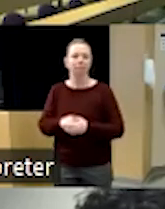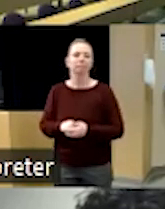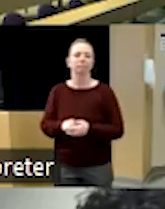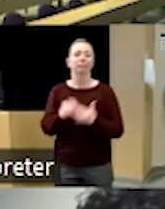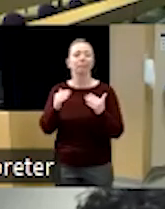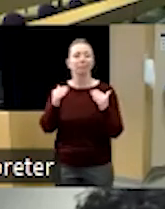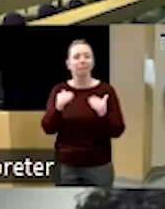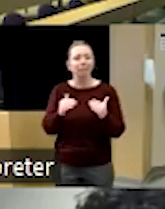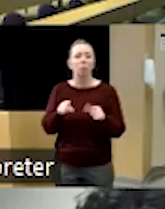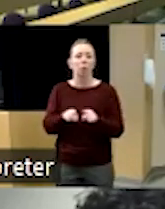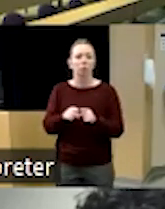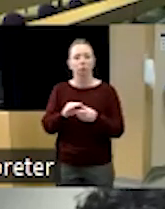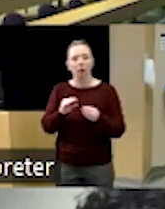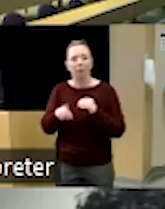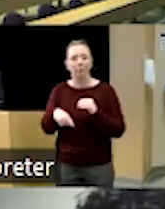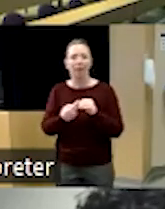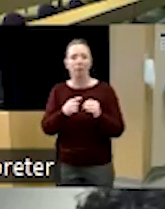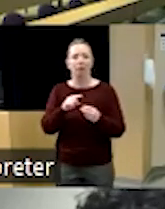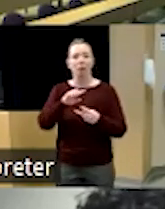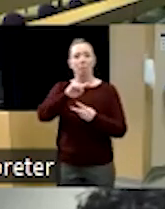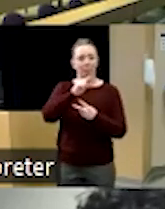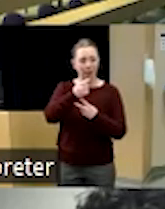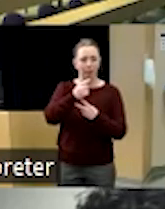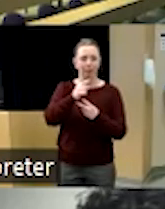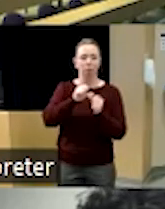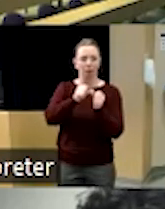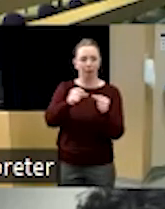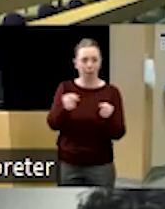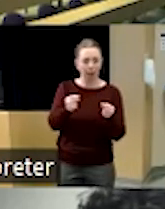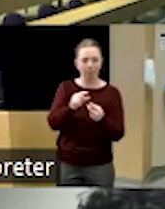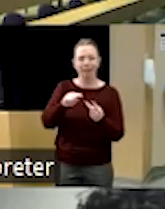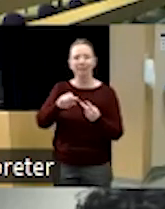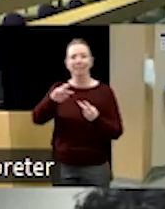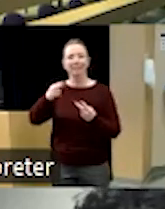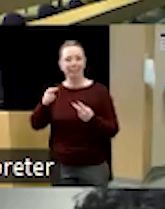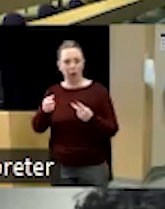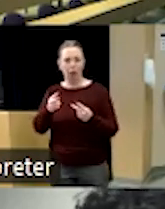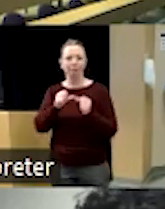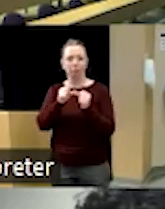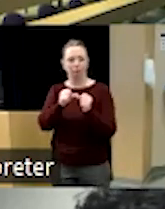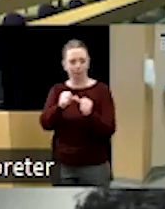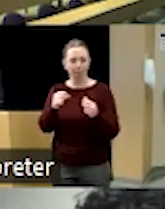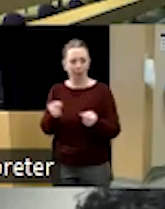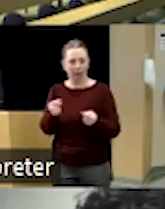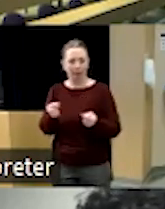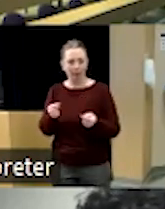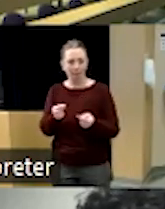chronic pain and secondary chronic pain and you can see there there's numerous Publications about